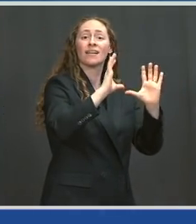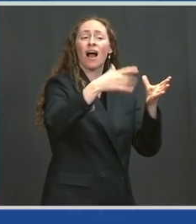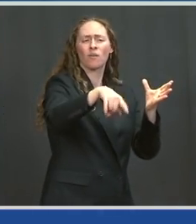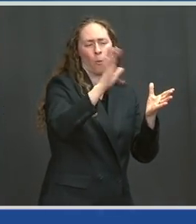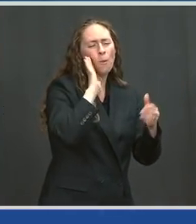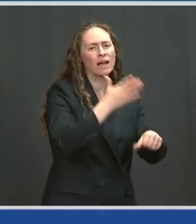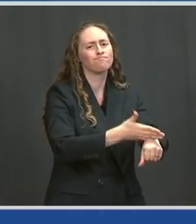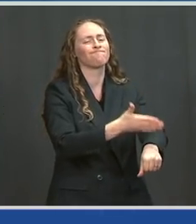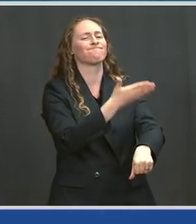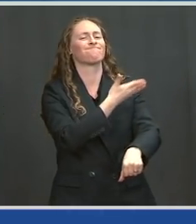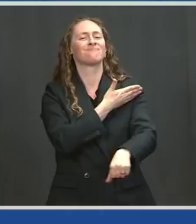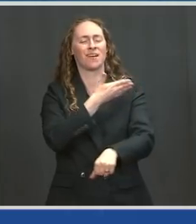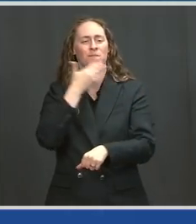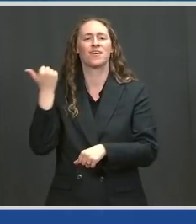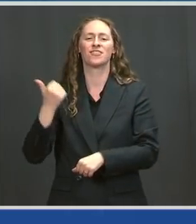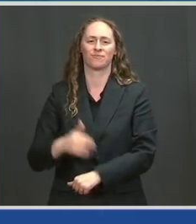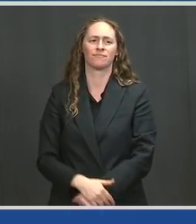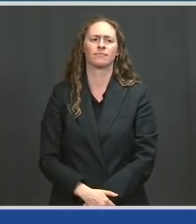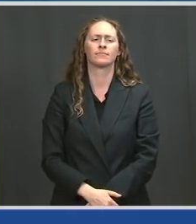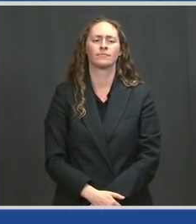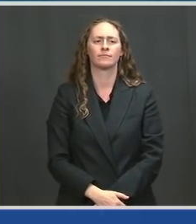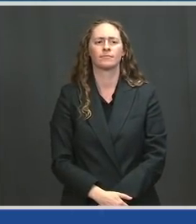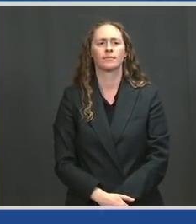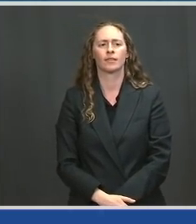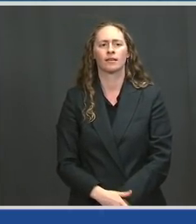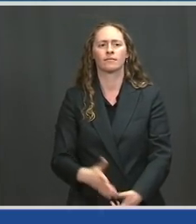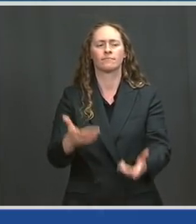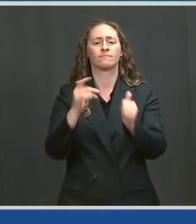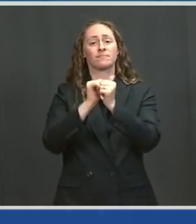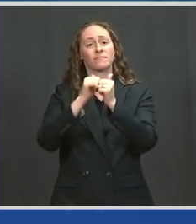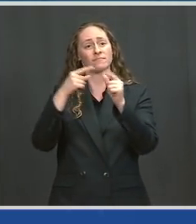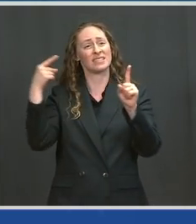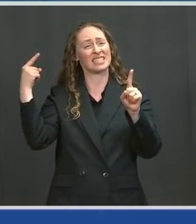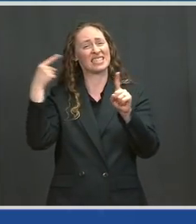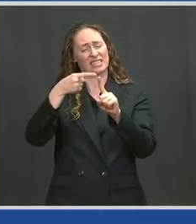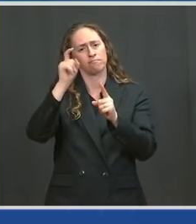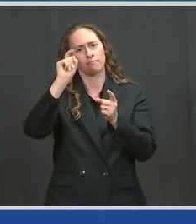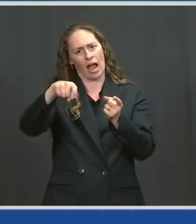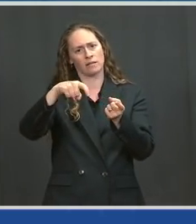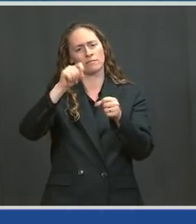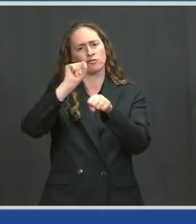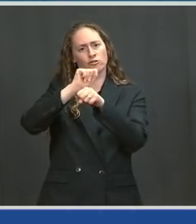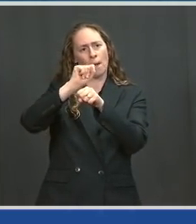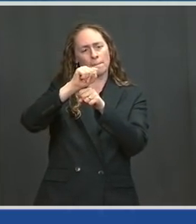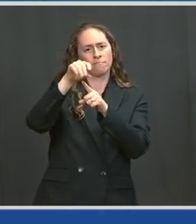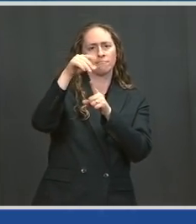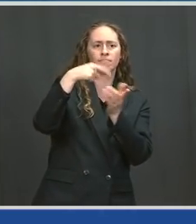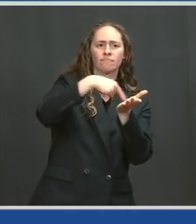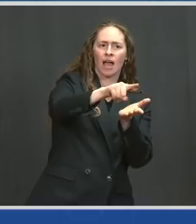It's about good-paying jobs, financial stability, and being able to build some generational wealth.